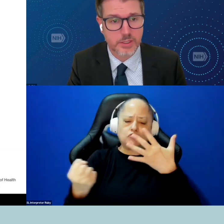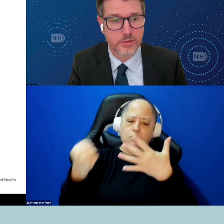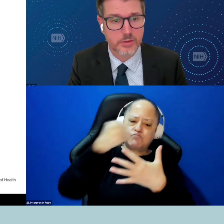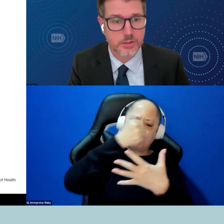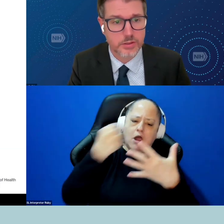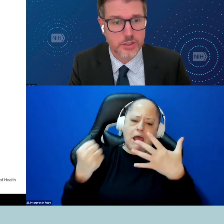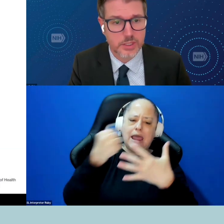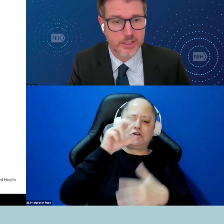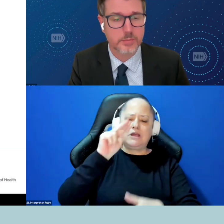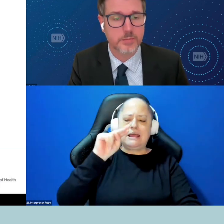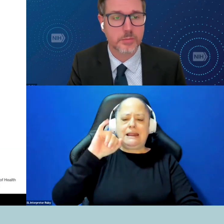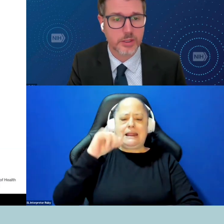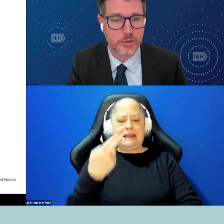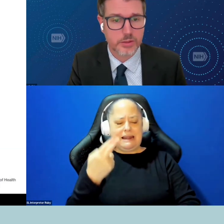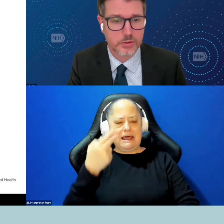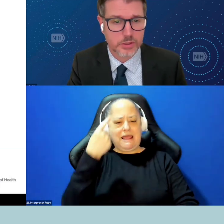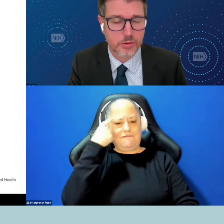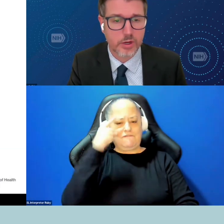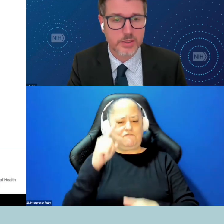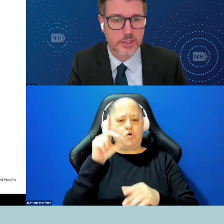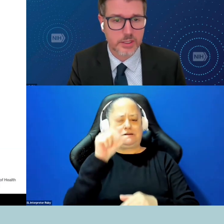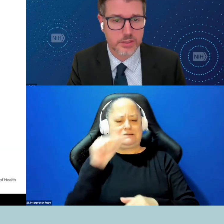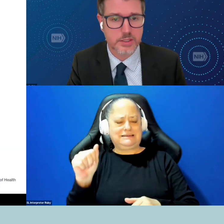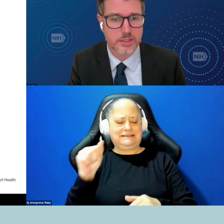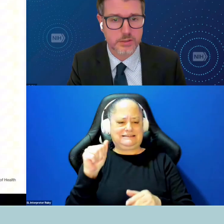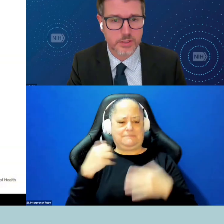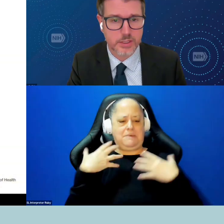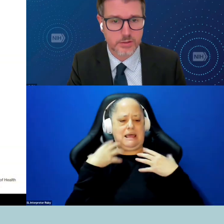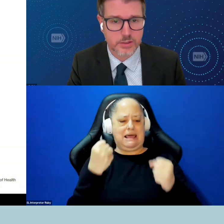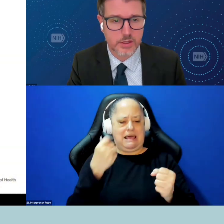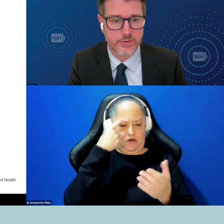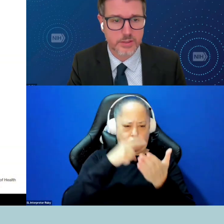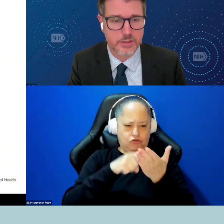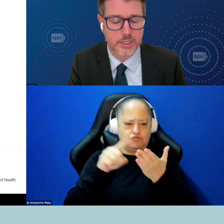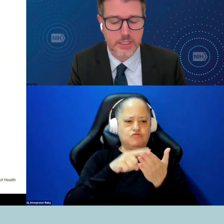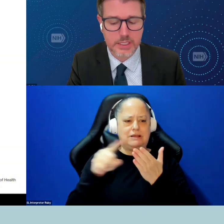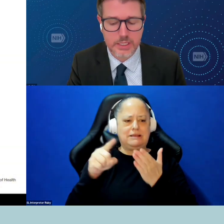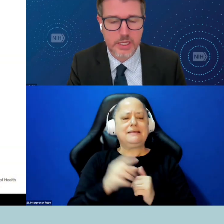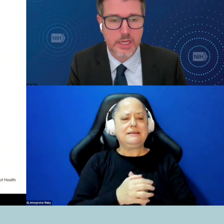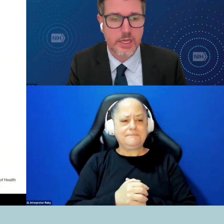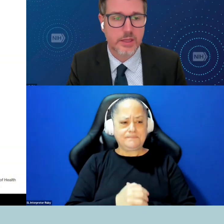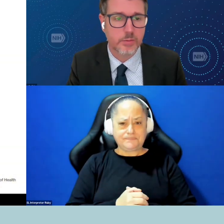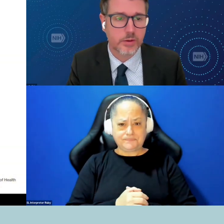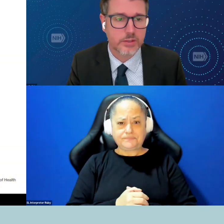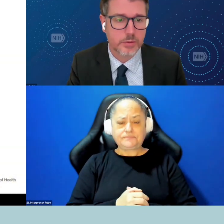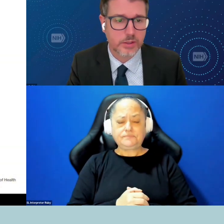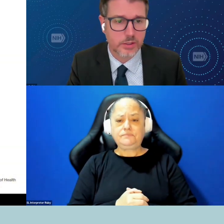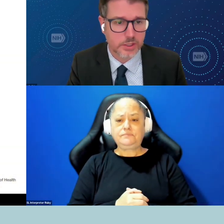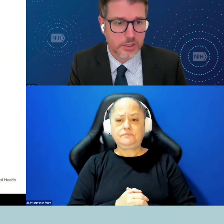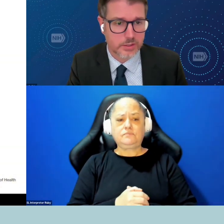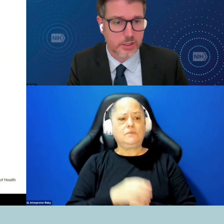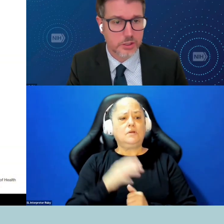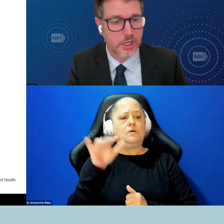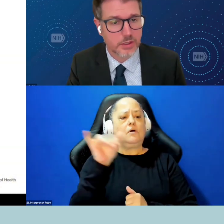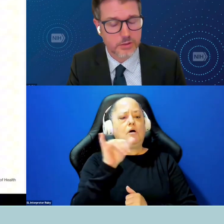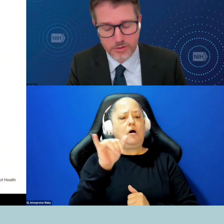disability health research and help stimulate research across NIH's institute centers and offices. And then we'll also be launching a challenge